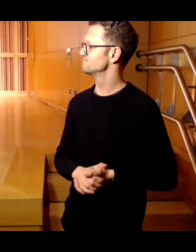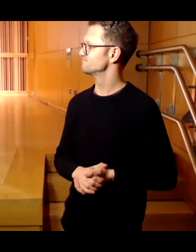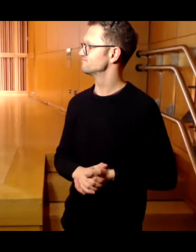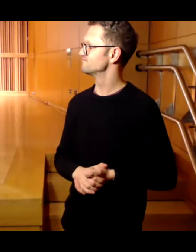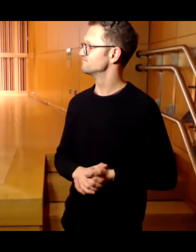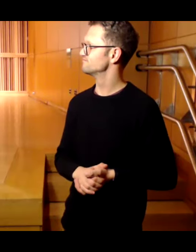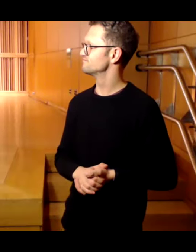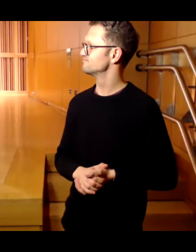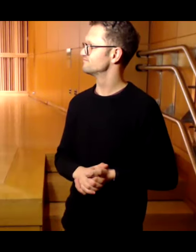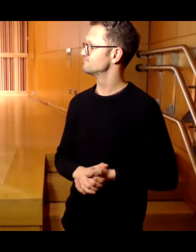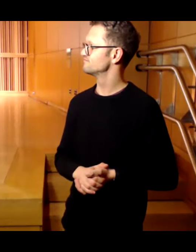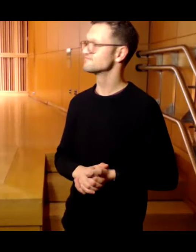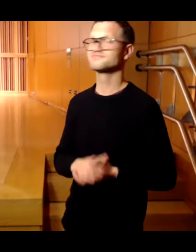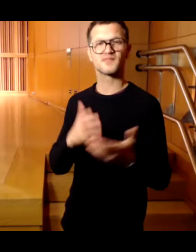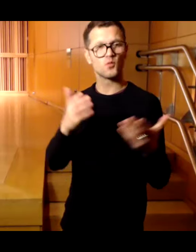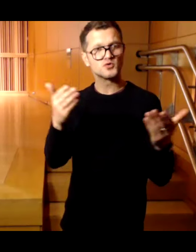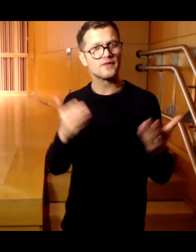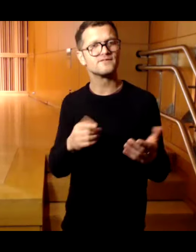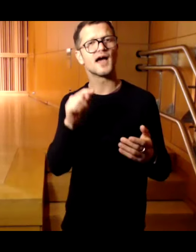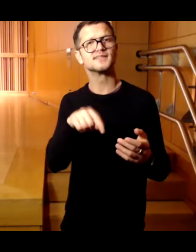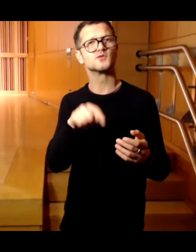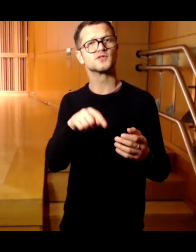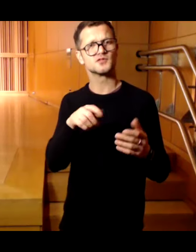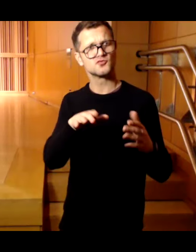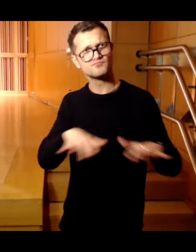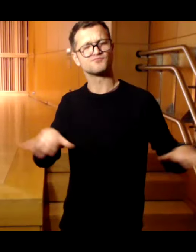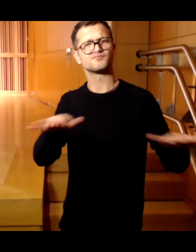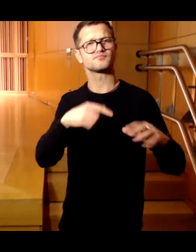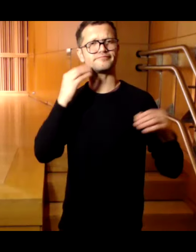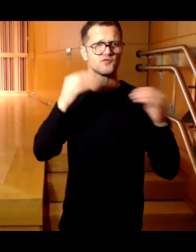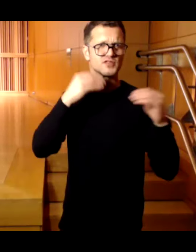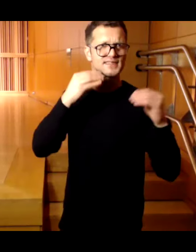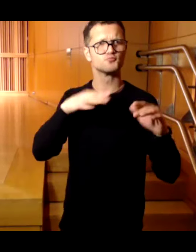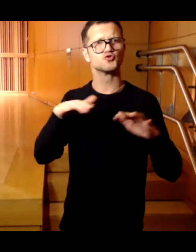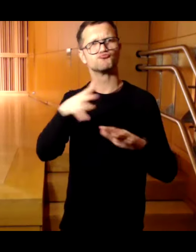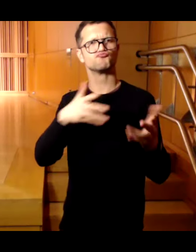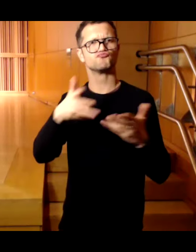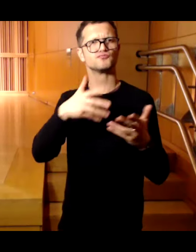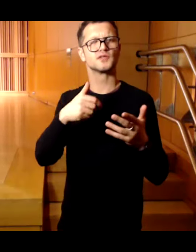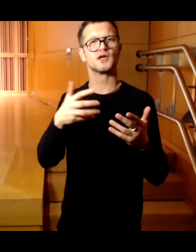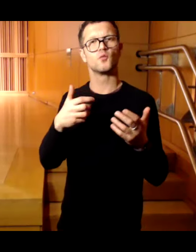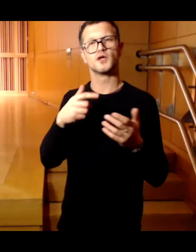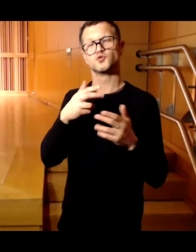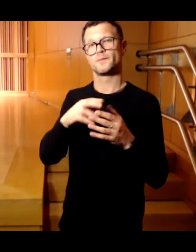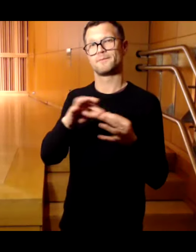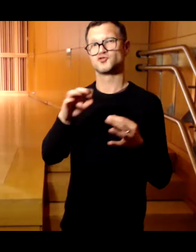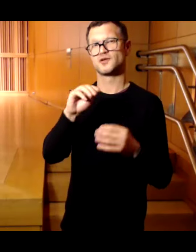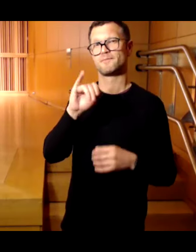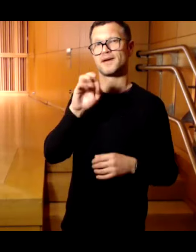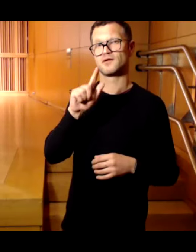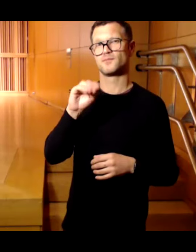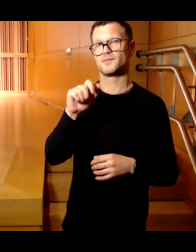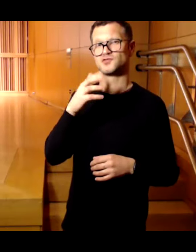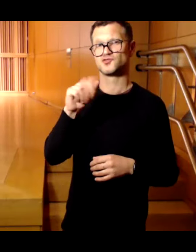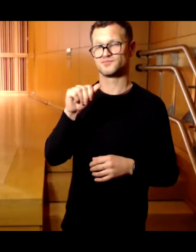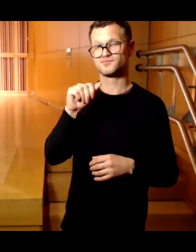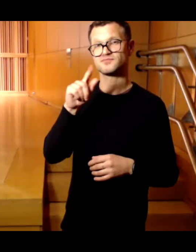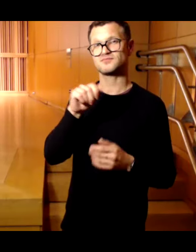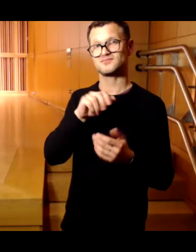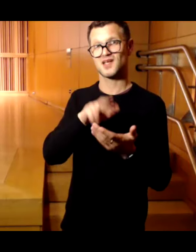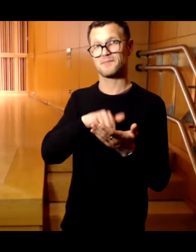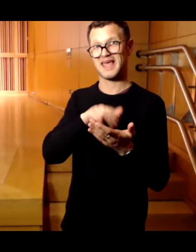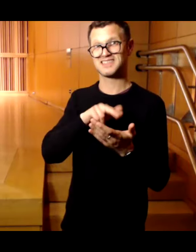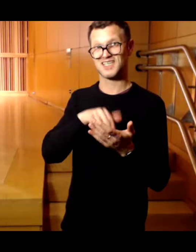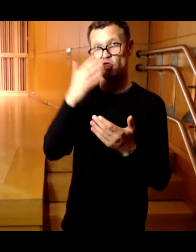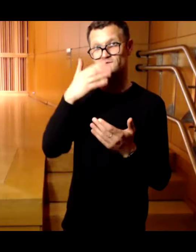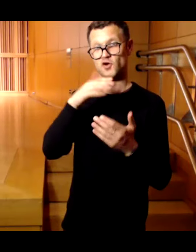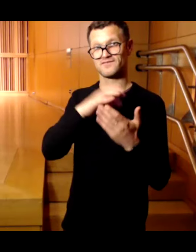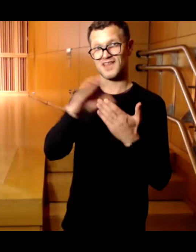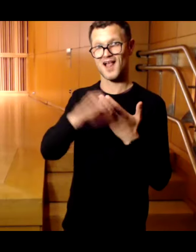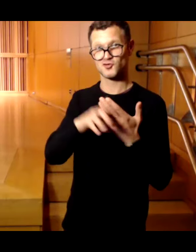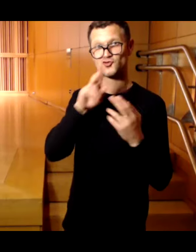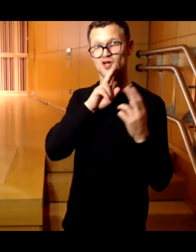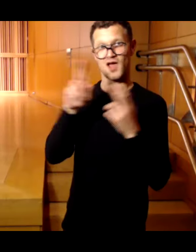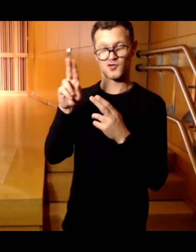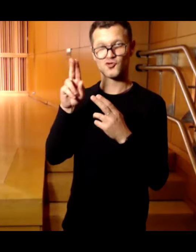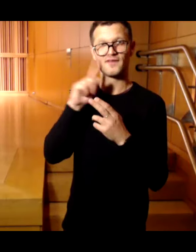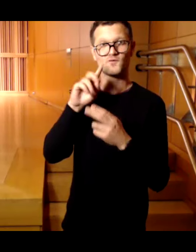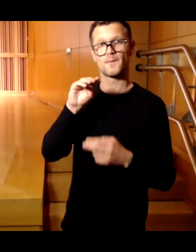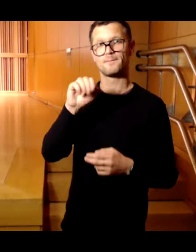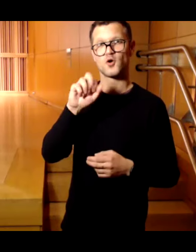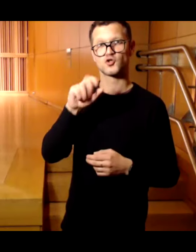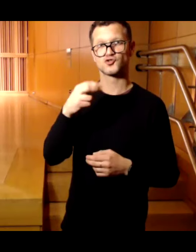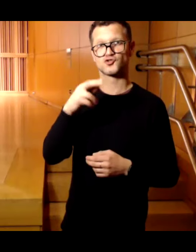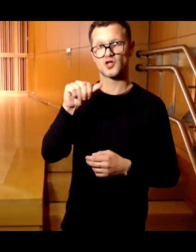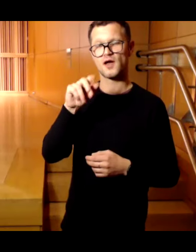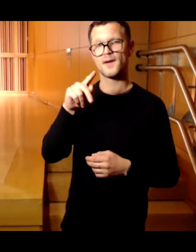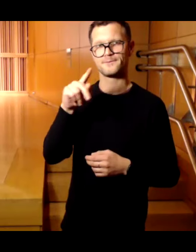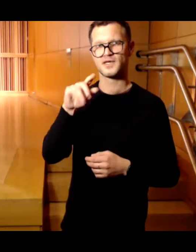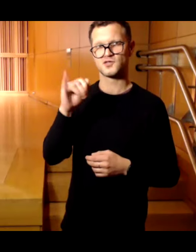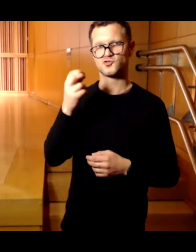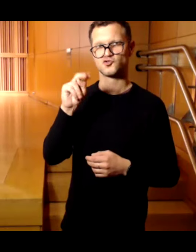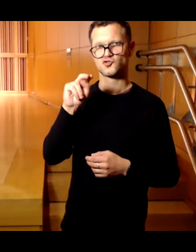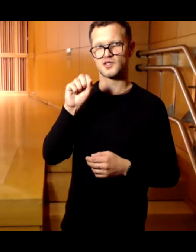Again, I want to invite everybody downstairs to the concourse level for the reception. Um, I also want to mention Michael Mach's name. He's the person who made the painting on the front of the calendar, uh, in honor of Marcia P. Johnson, and, uh, and I just wanted to say his name.